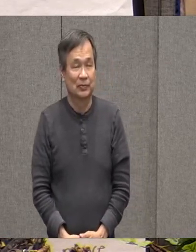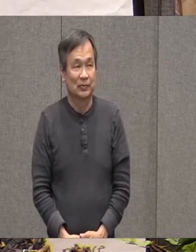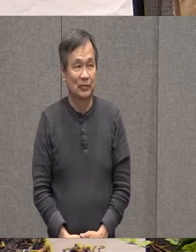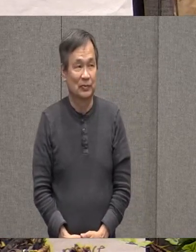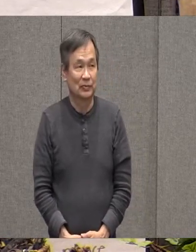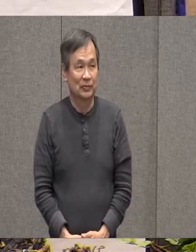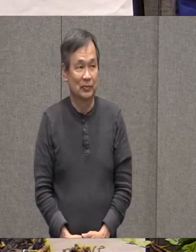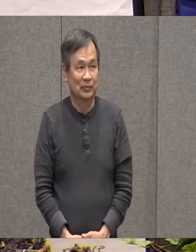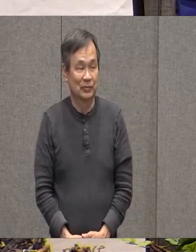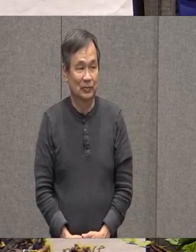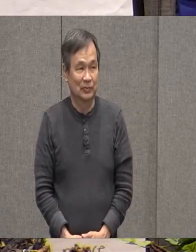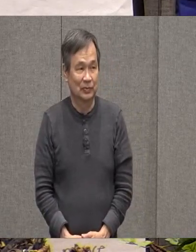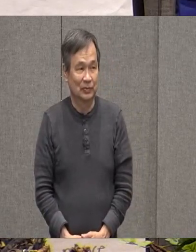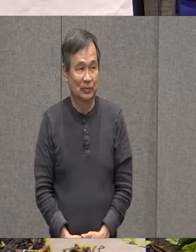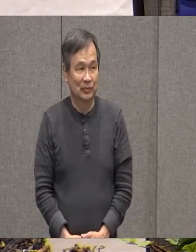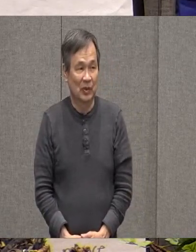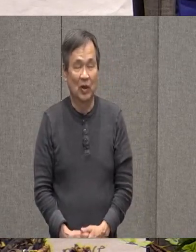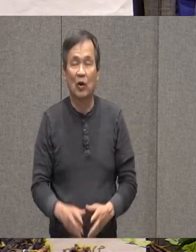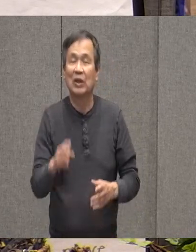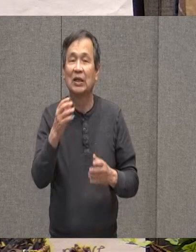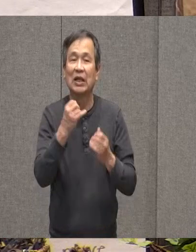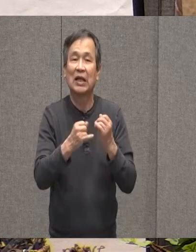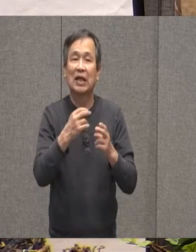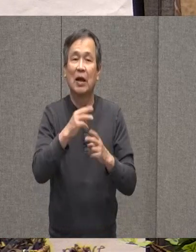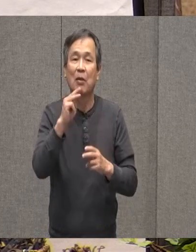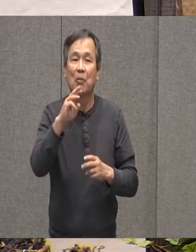Here's how much Patrick Mahomes makes, let's read it.